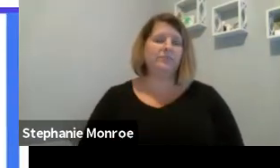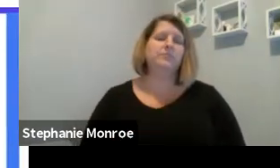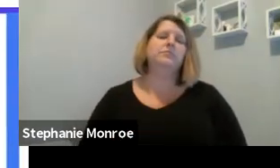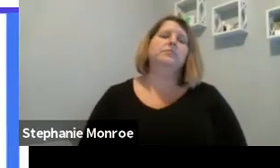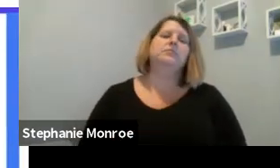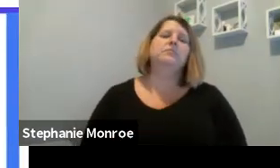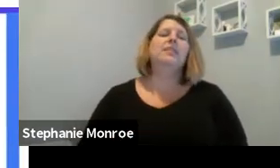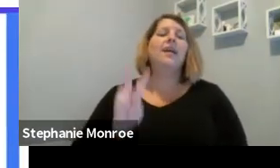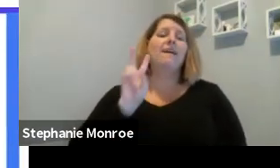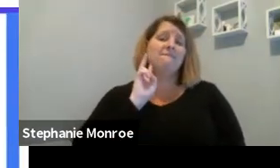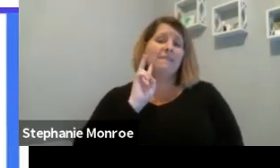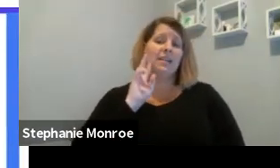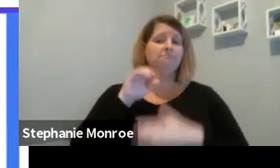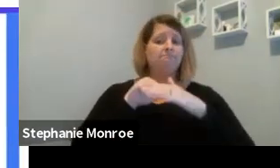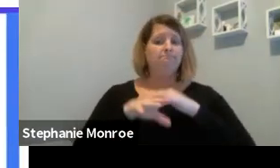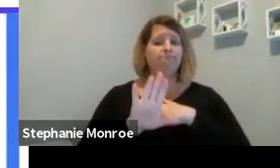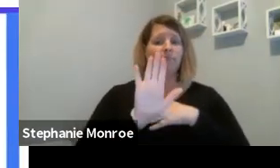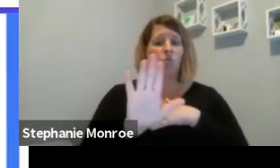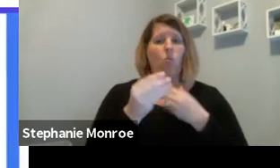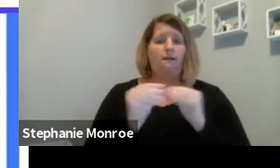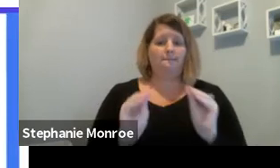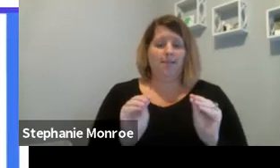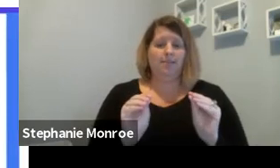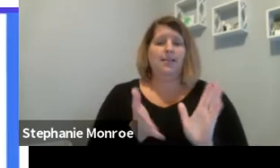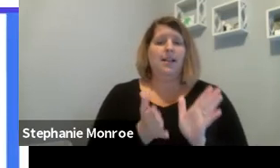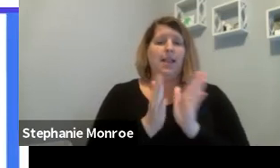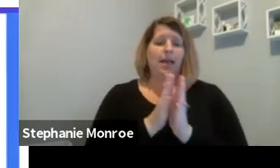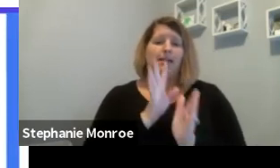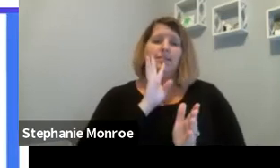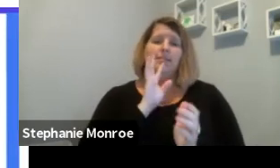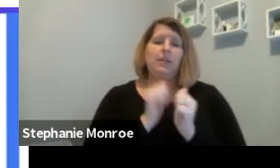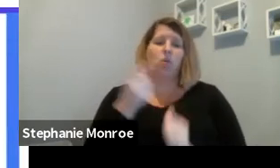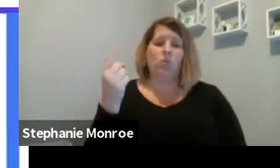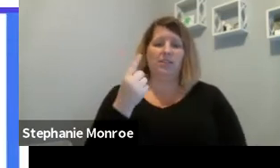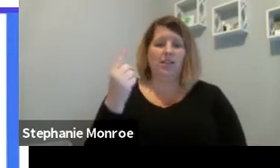A victim goes to your office and asks to speak with someone,